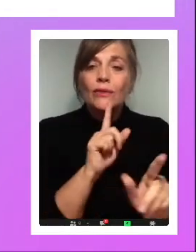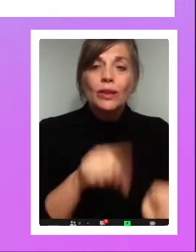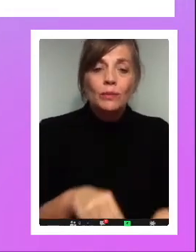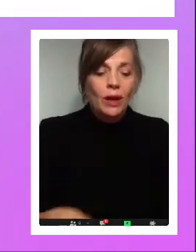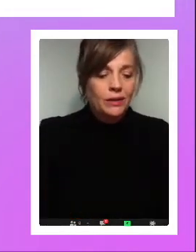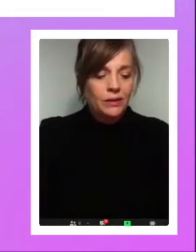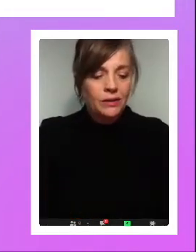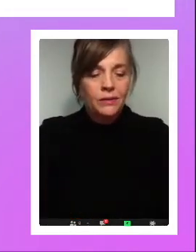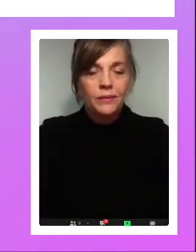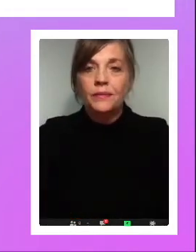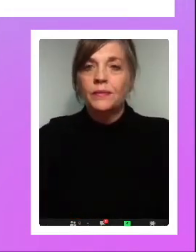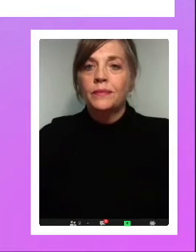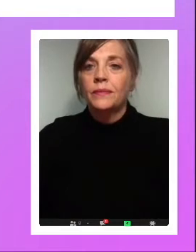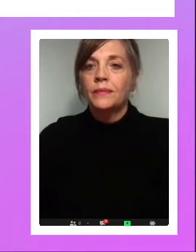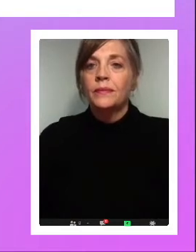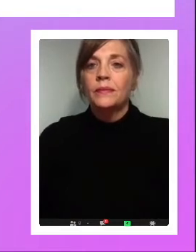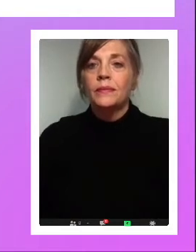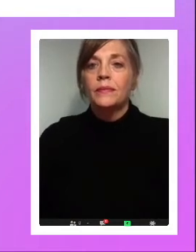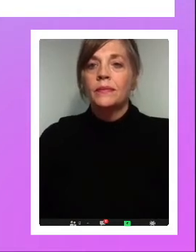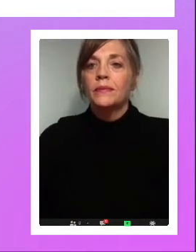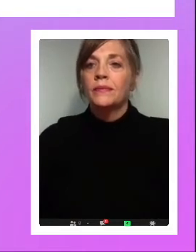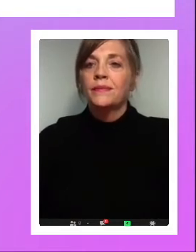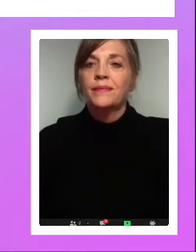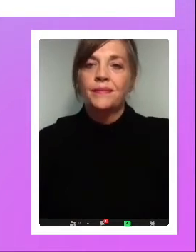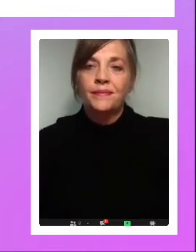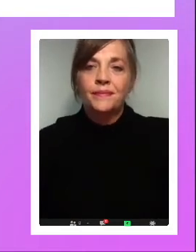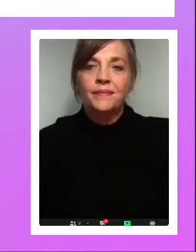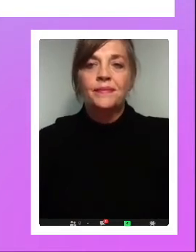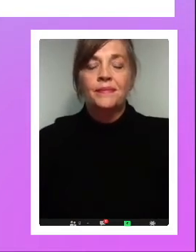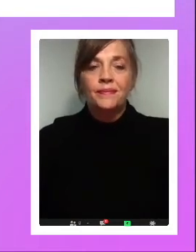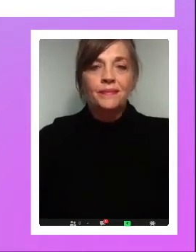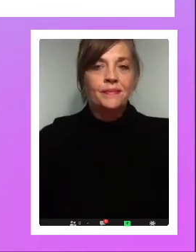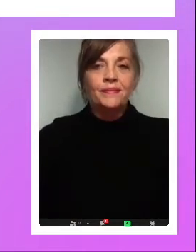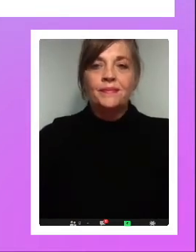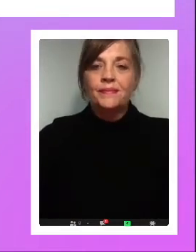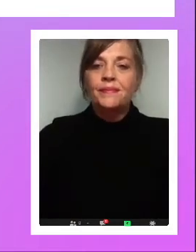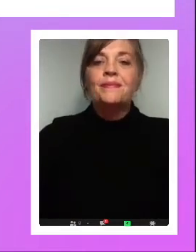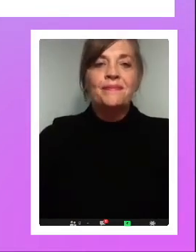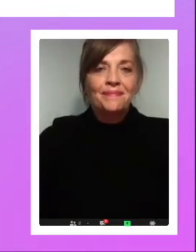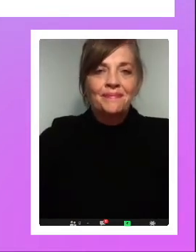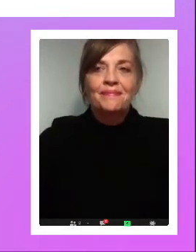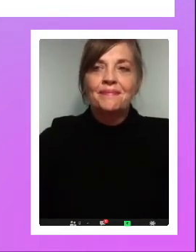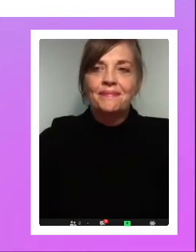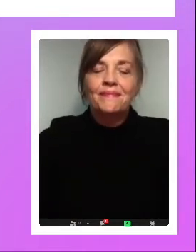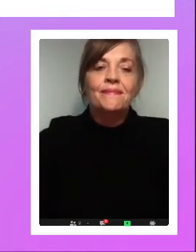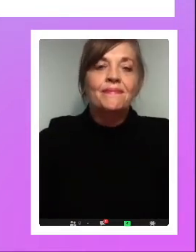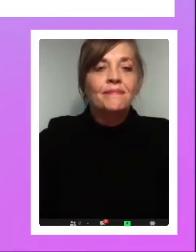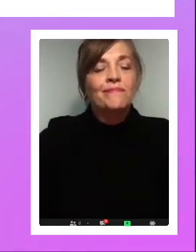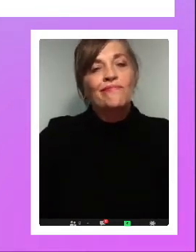So those are some of the arguments that you can use to top management.